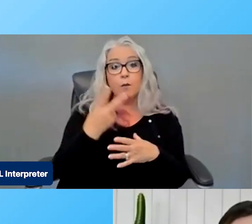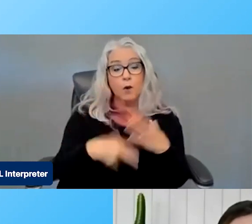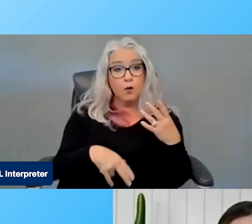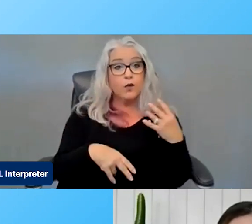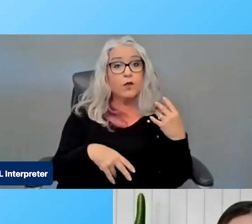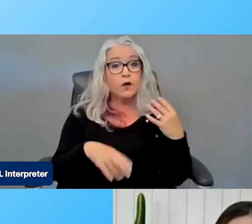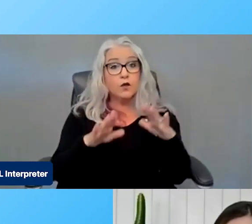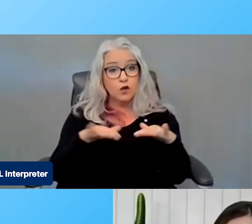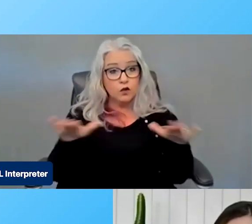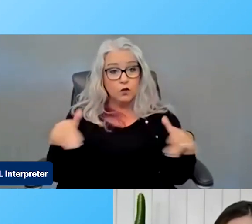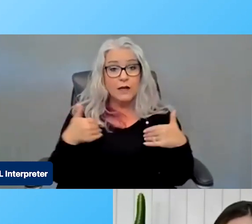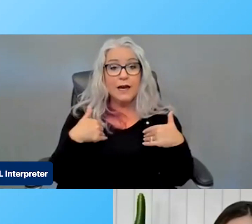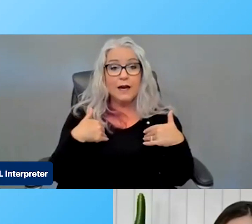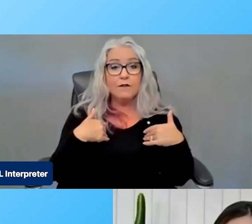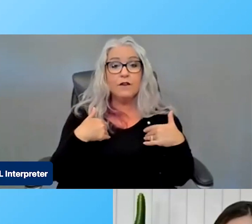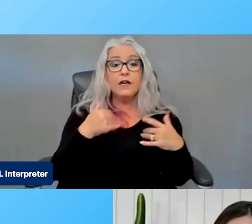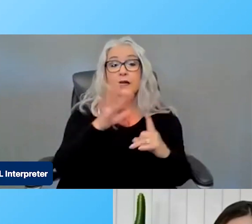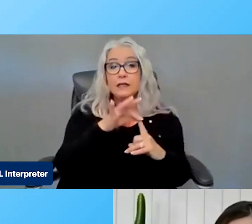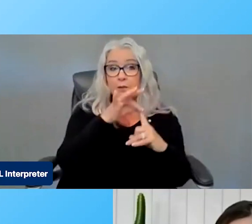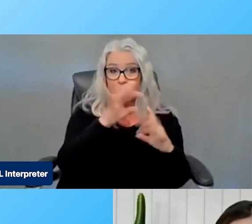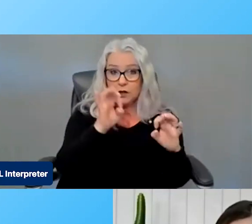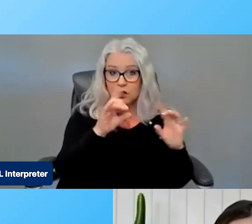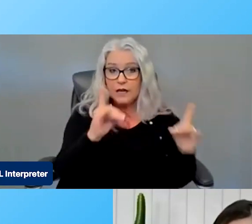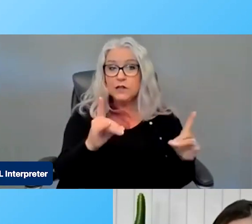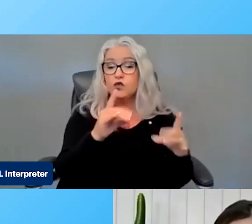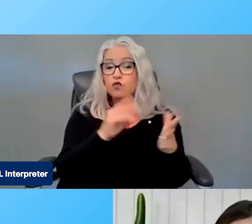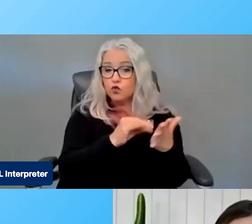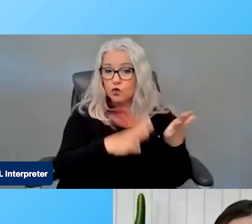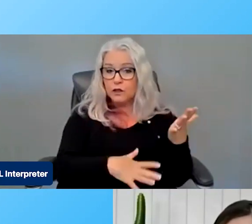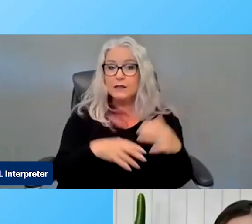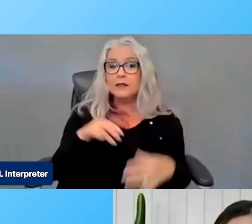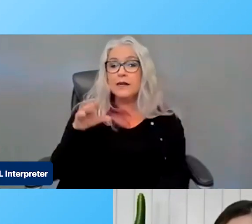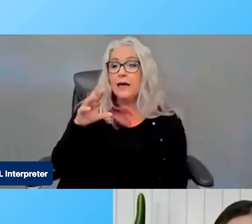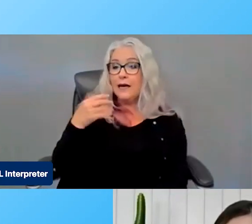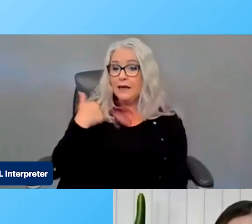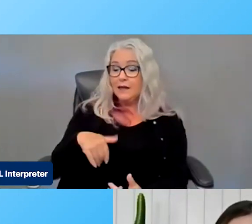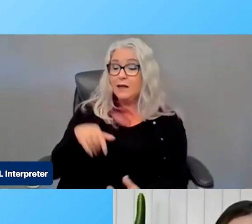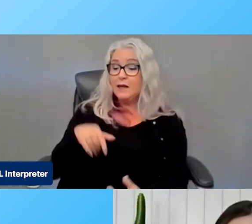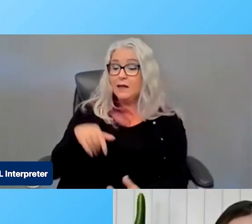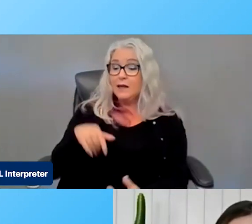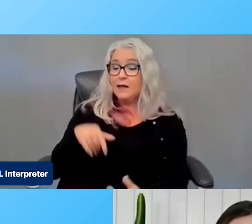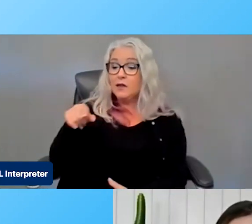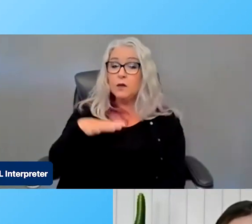kids are special education students. And Maria went through the whole ordeal of people like trying to